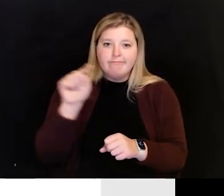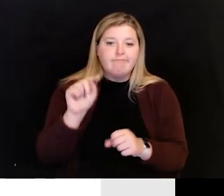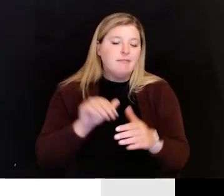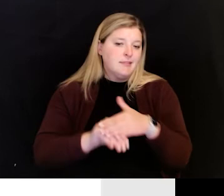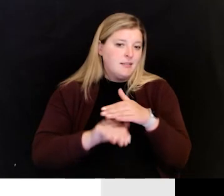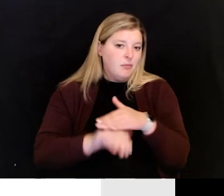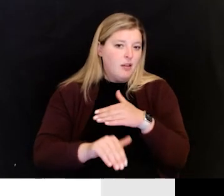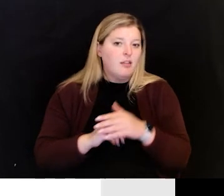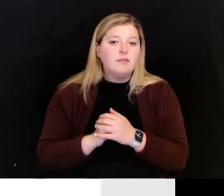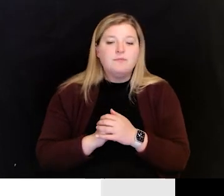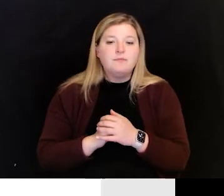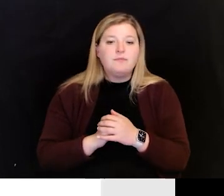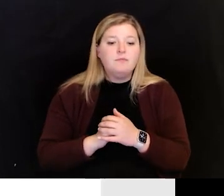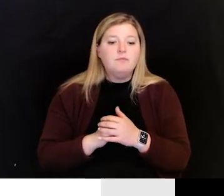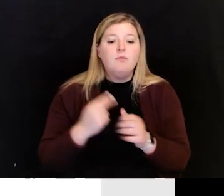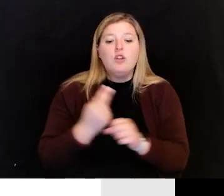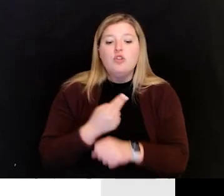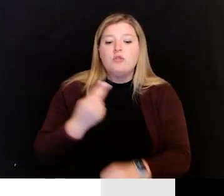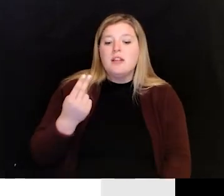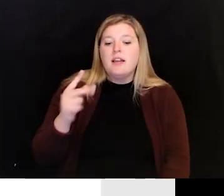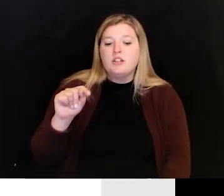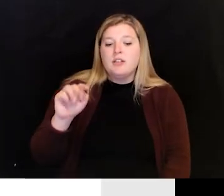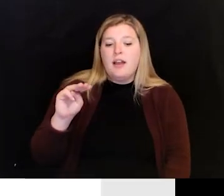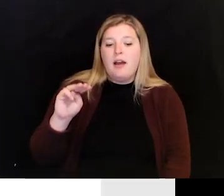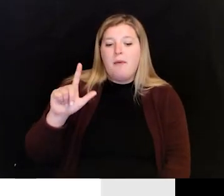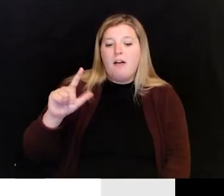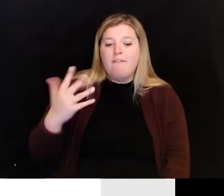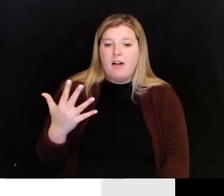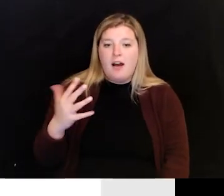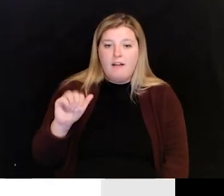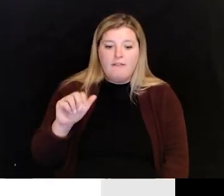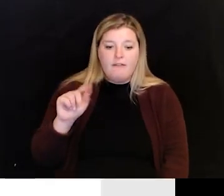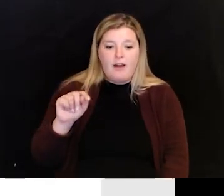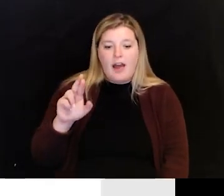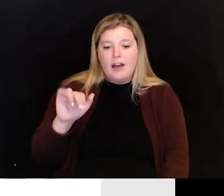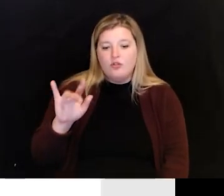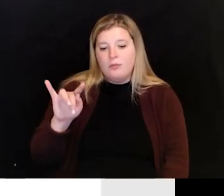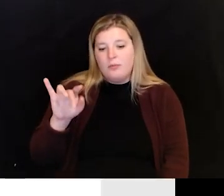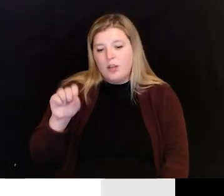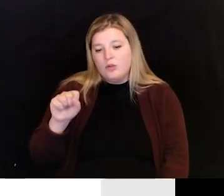You want to use HTML5 attributes, such as specifying the field a label is for,